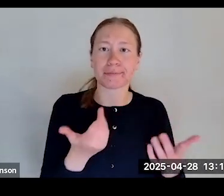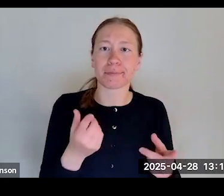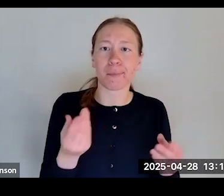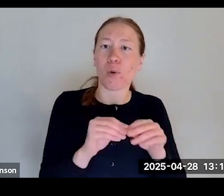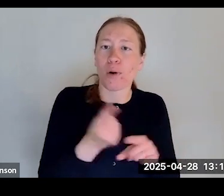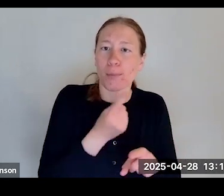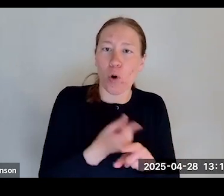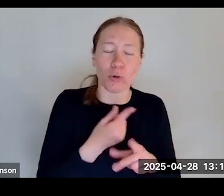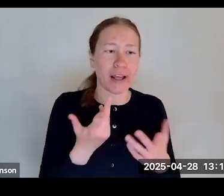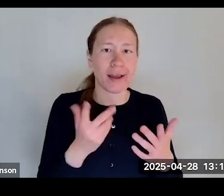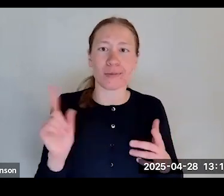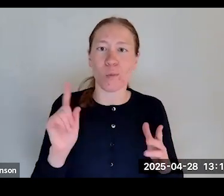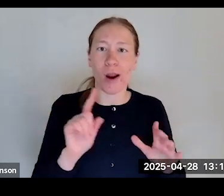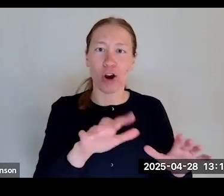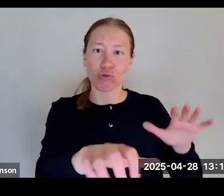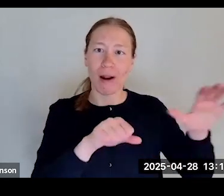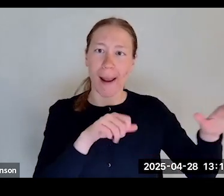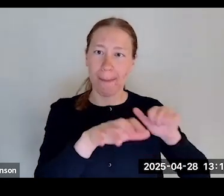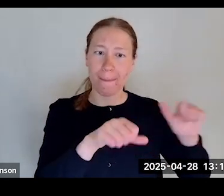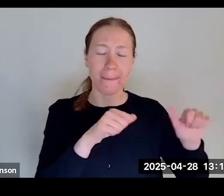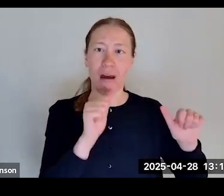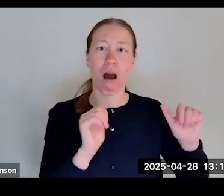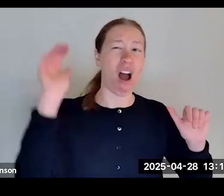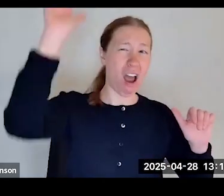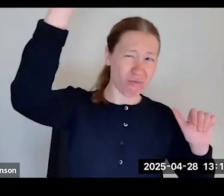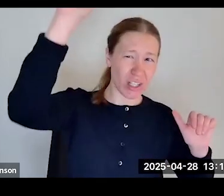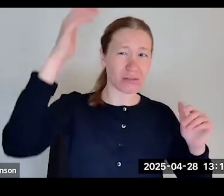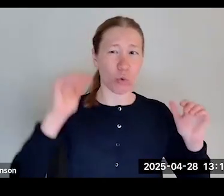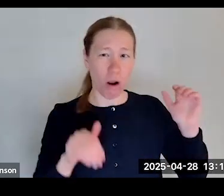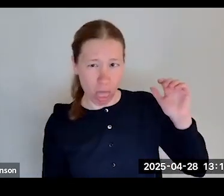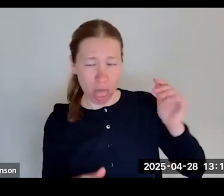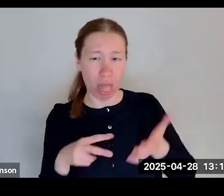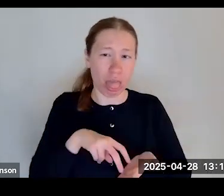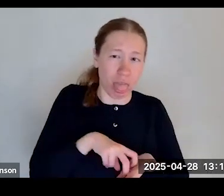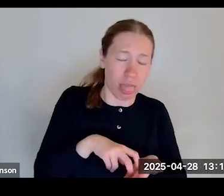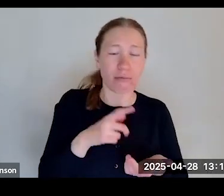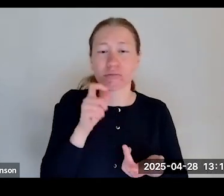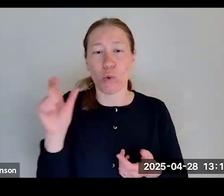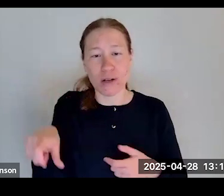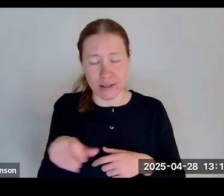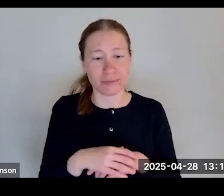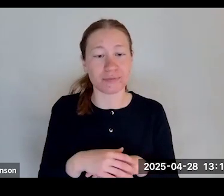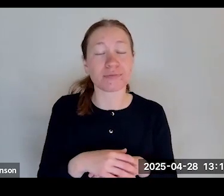without having to reach or bend excessively for this employee. Similarly, they talked about repetitive movements